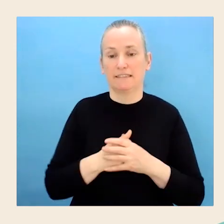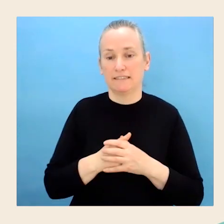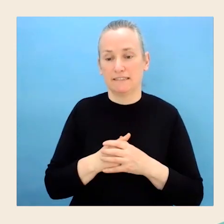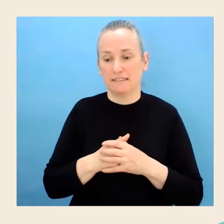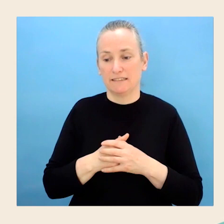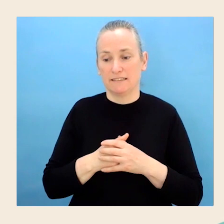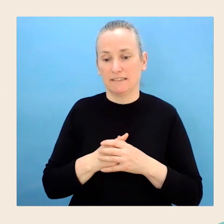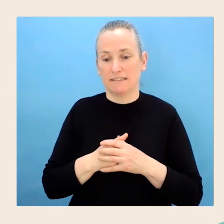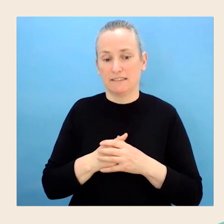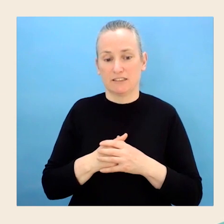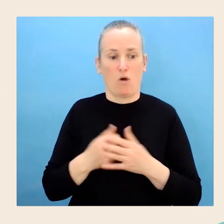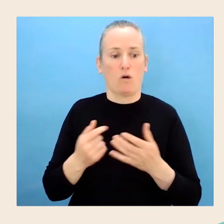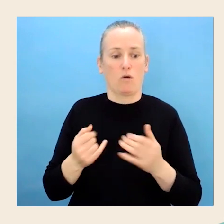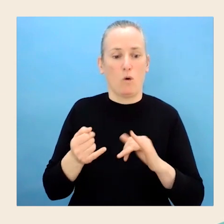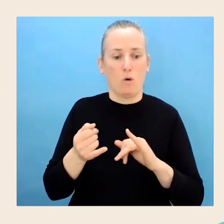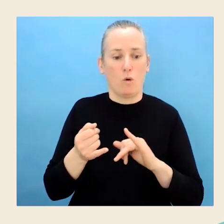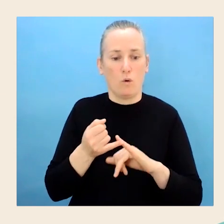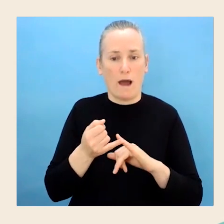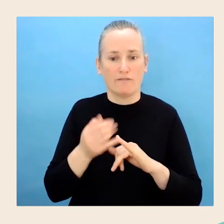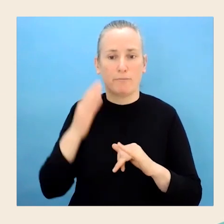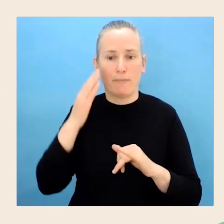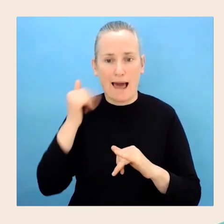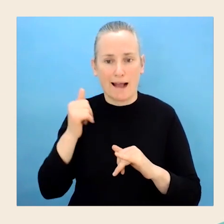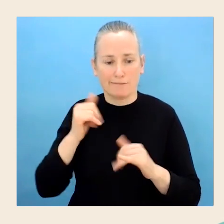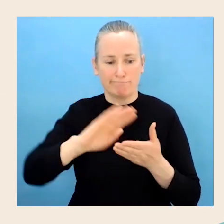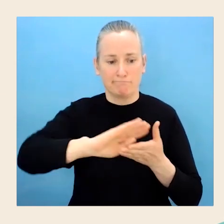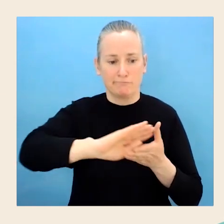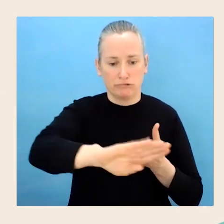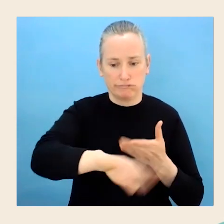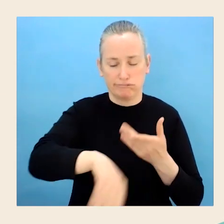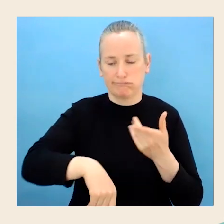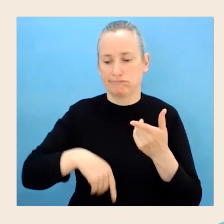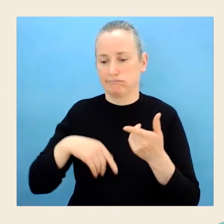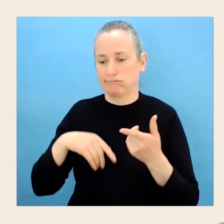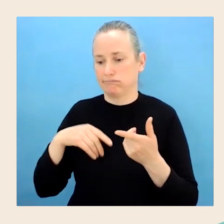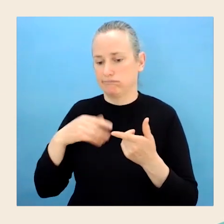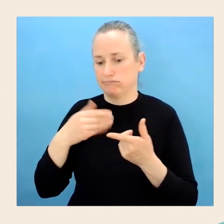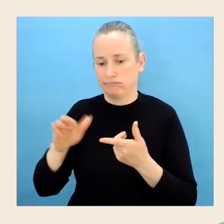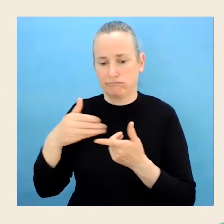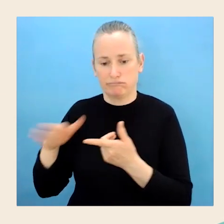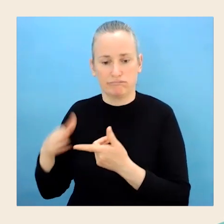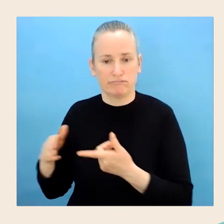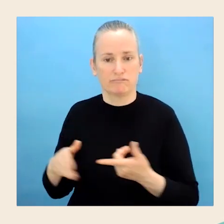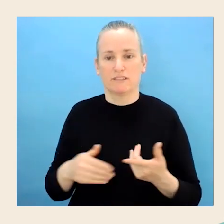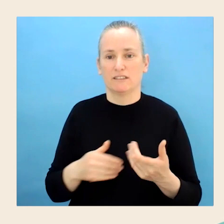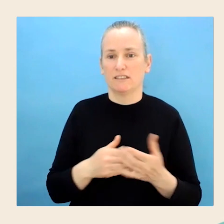their part of every community, right? Just take your black communities existing